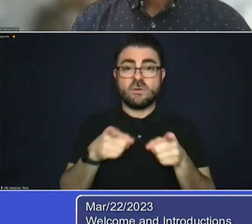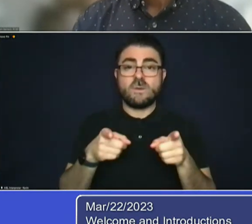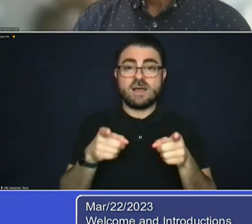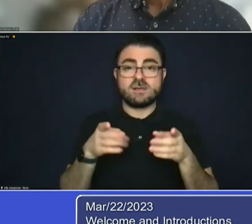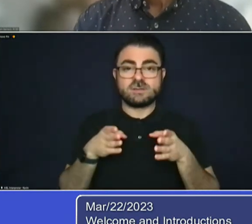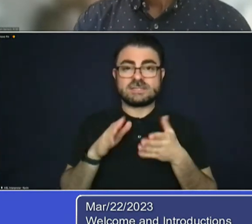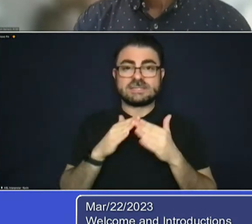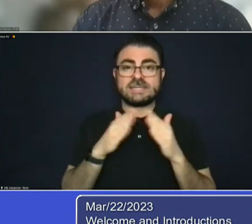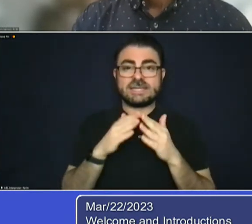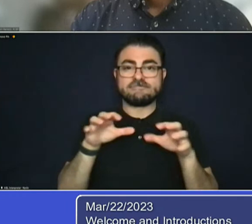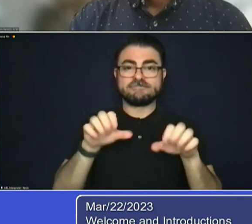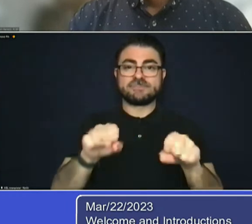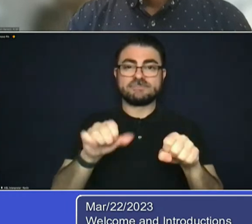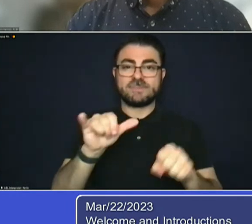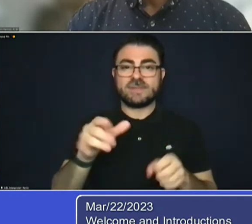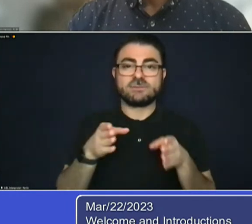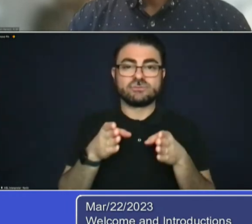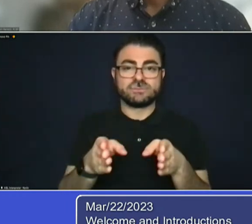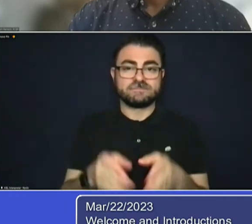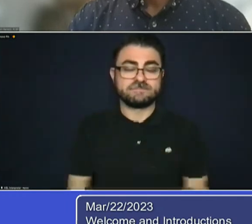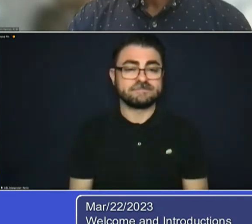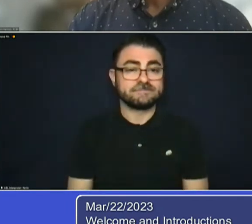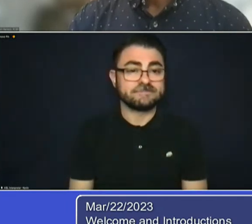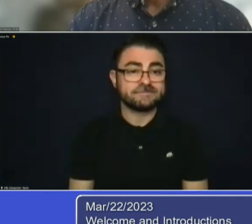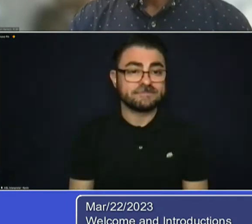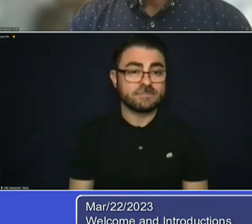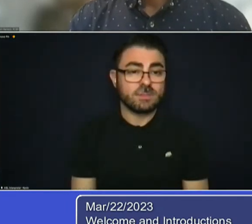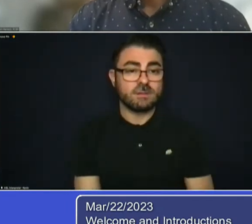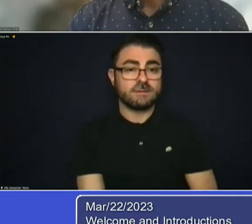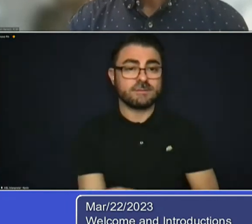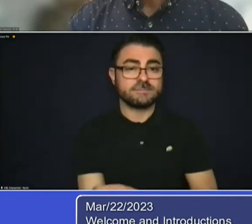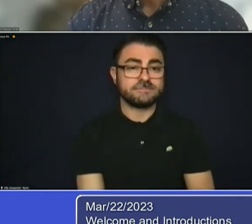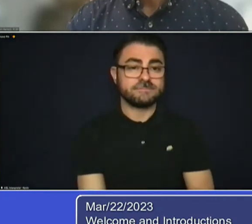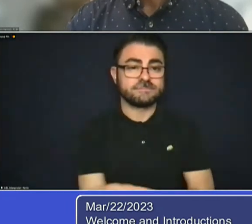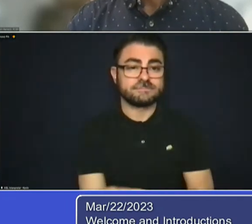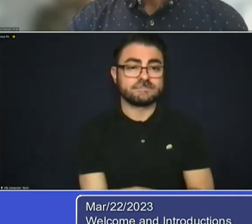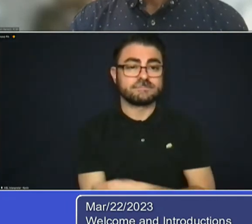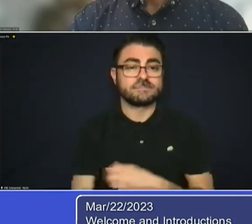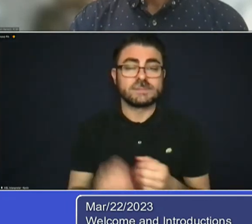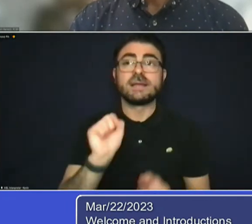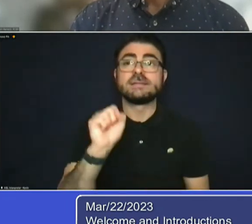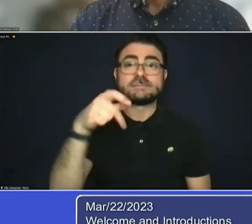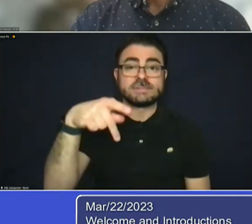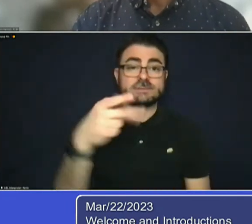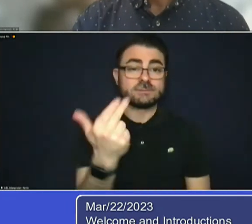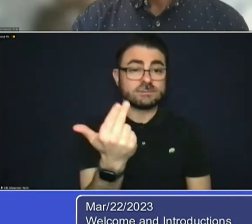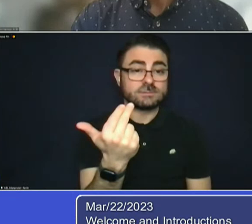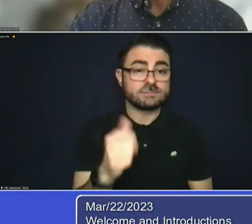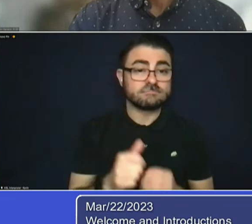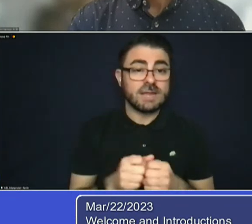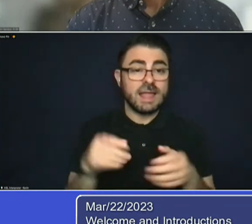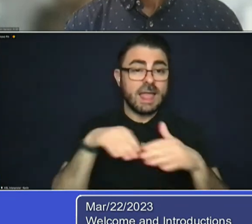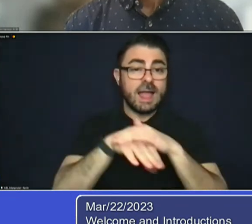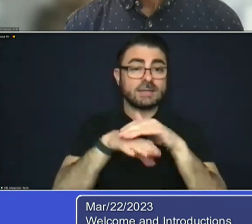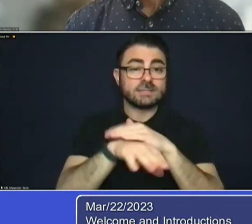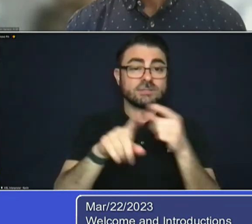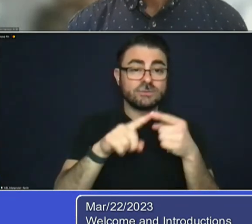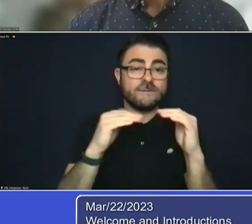AS WELL AS STREET TREES PLANTING ALONG THE CORRIDOR, AND IMPROVES 82nd AVENUE.